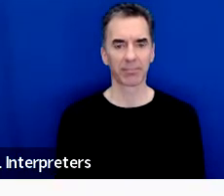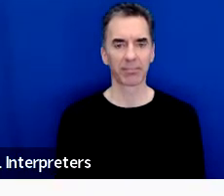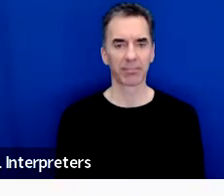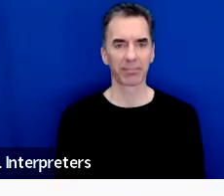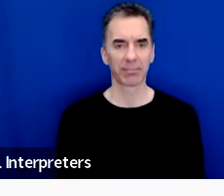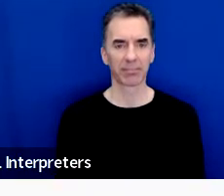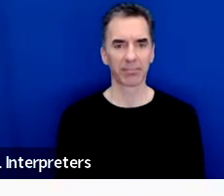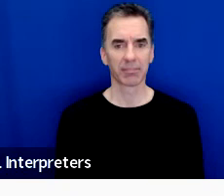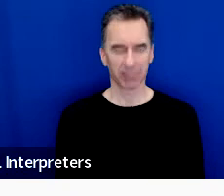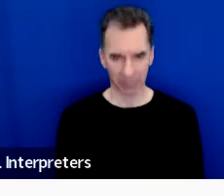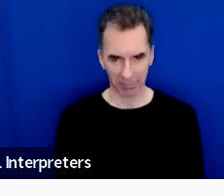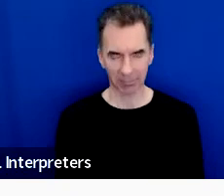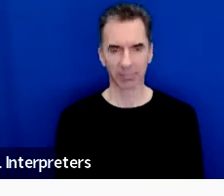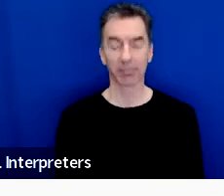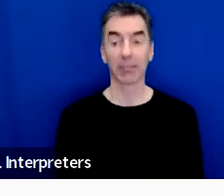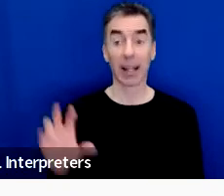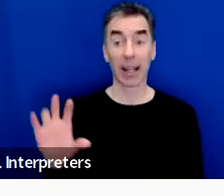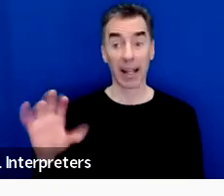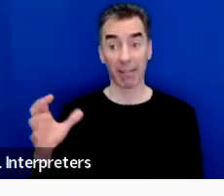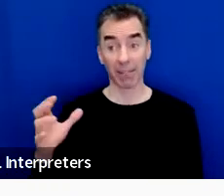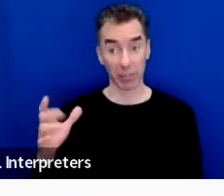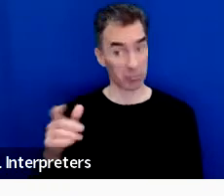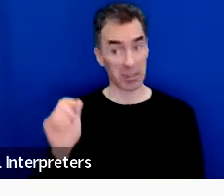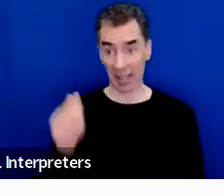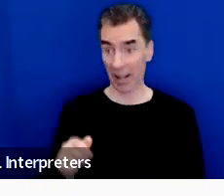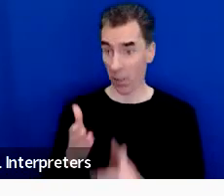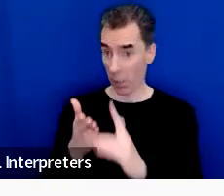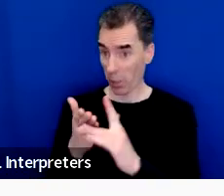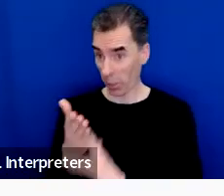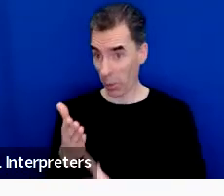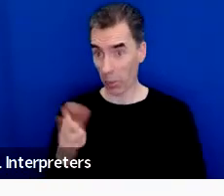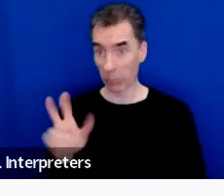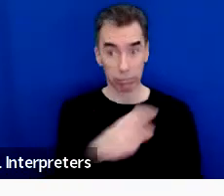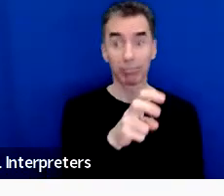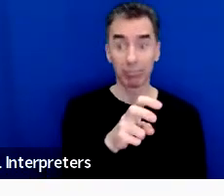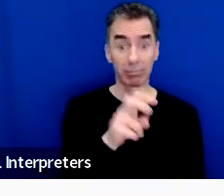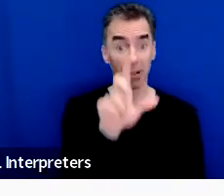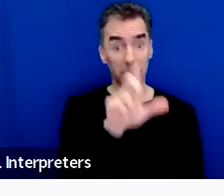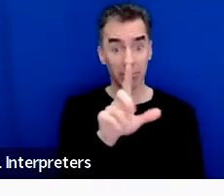So like I said directly from canvas, the students are able to access the library. When they pull it up, it'll look like this for them.